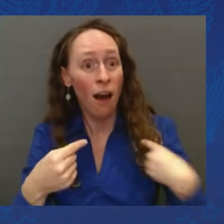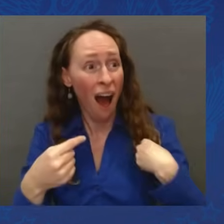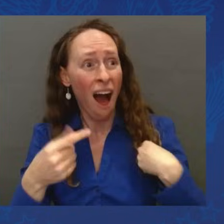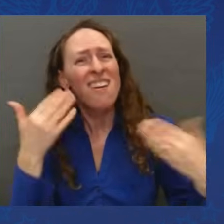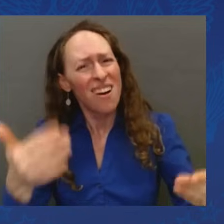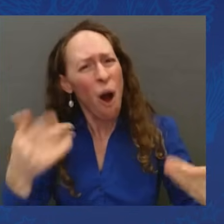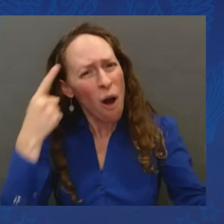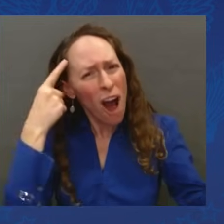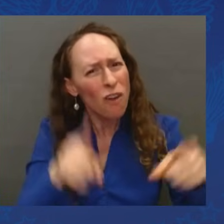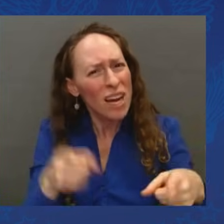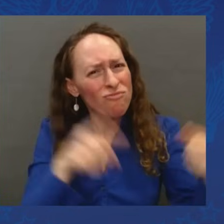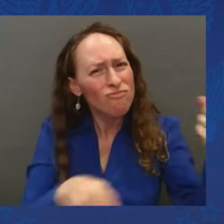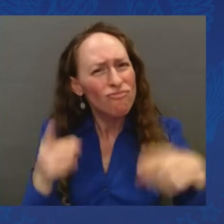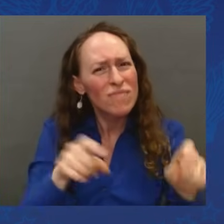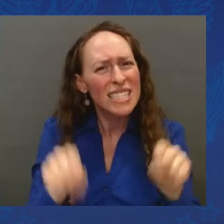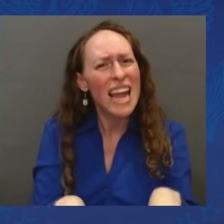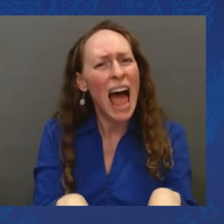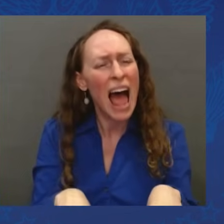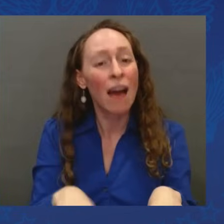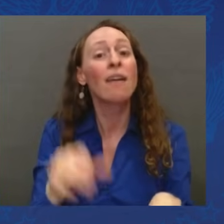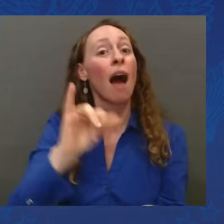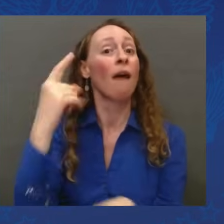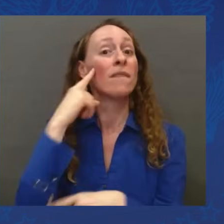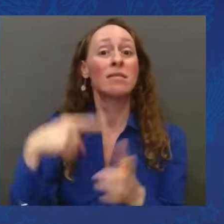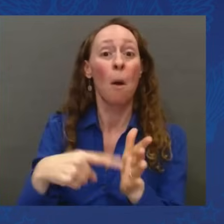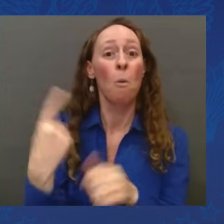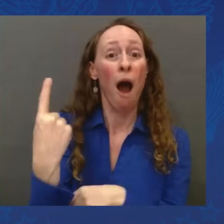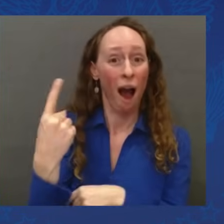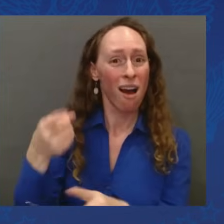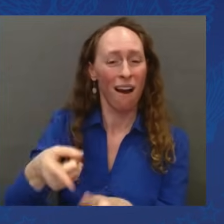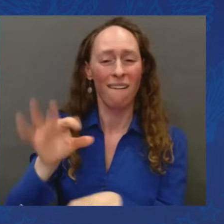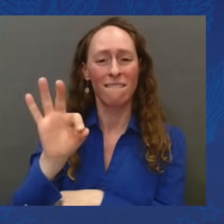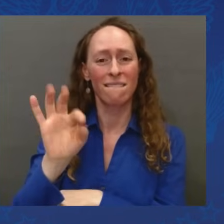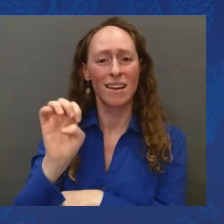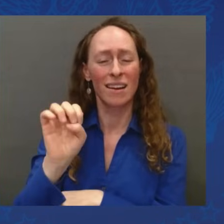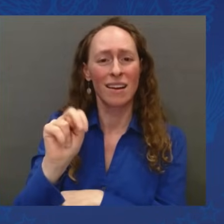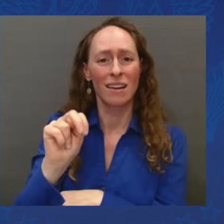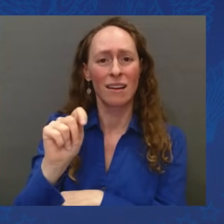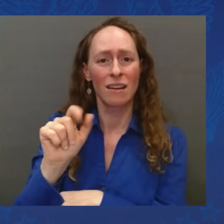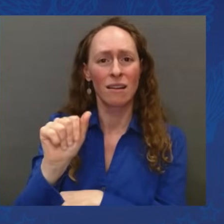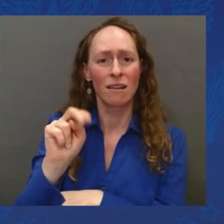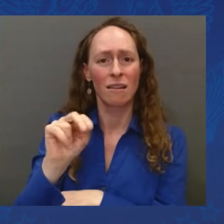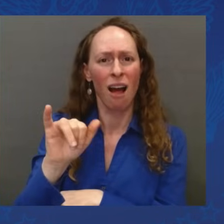the rest of the world expects, not just in -- people in China and the United States, but the rest of the world expects that of us.